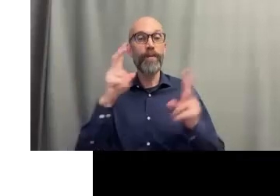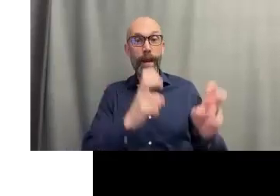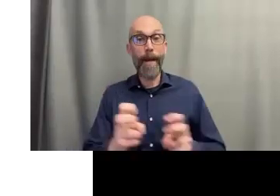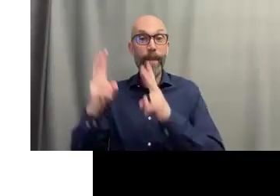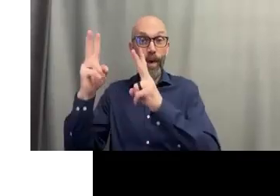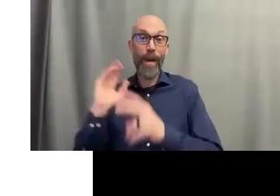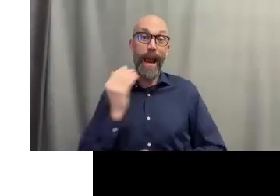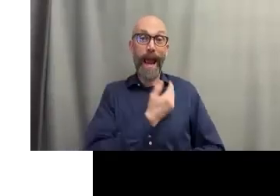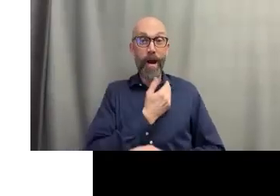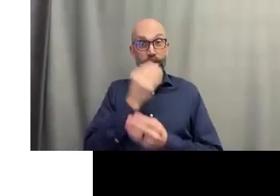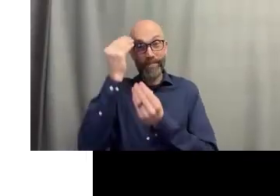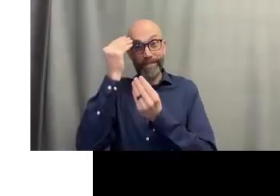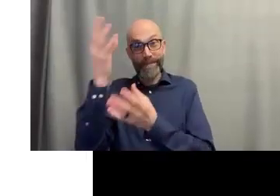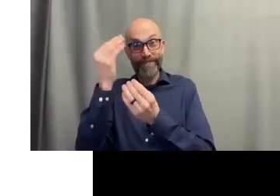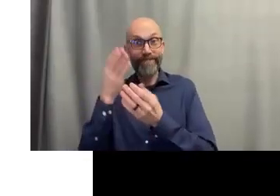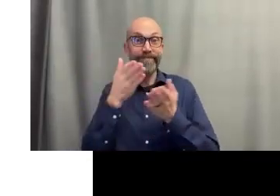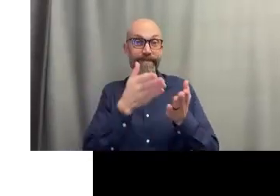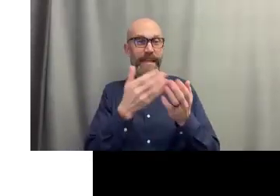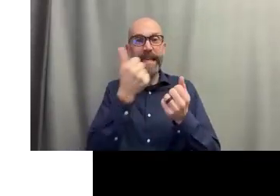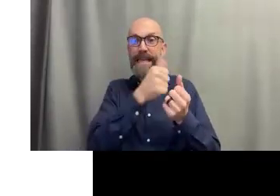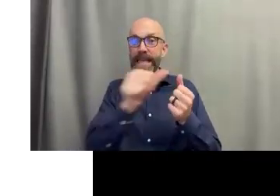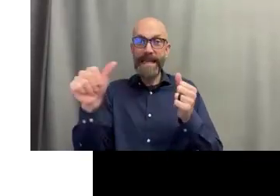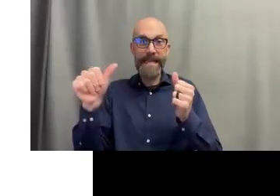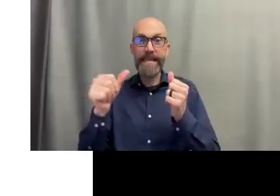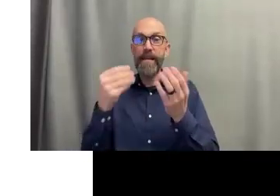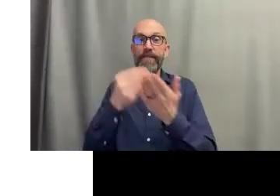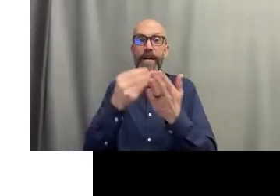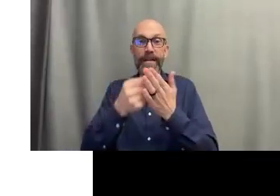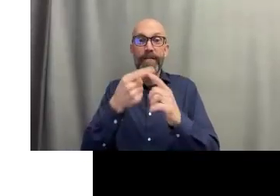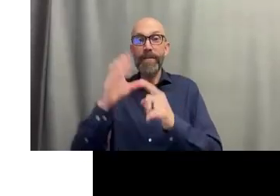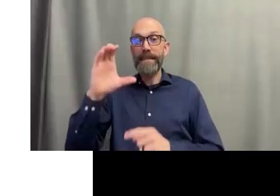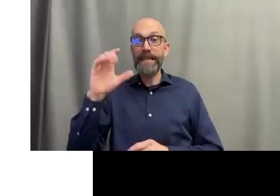So anything that's been funded by, the ZTC grants, that you've heard about,